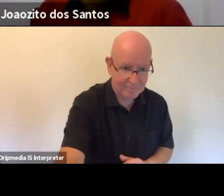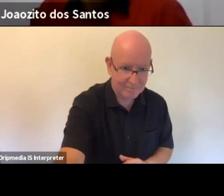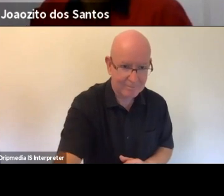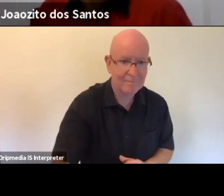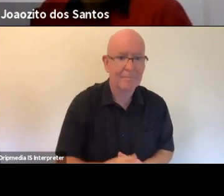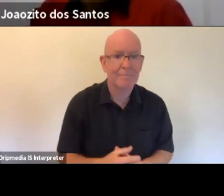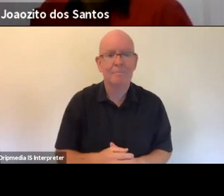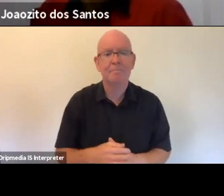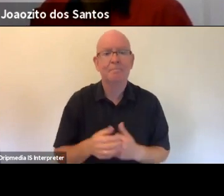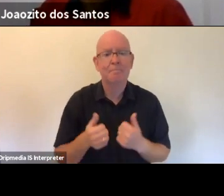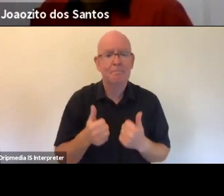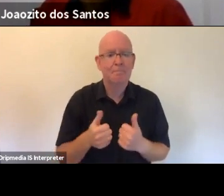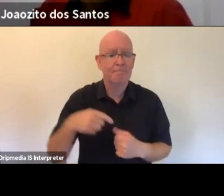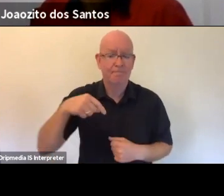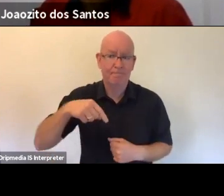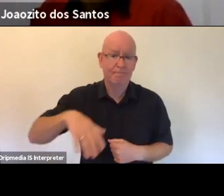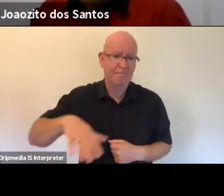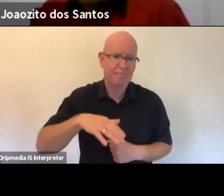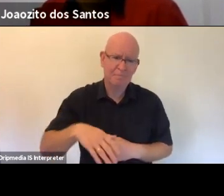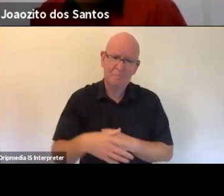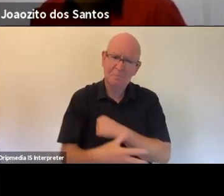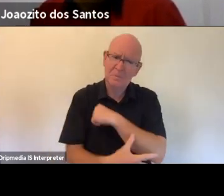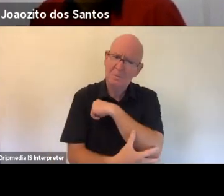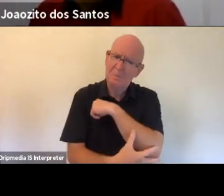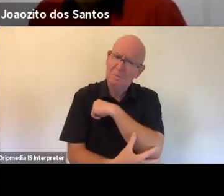So, the poverty line in Timor Leste…